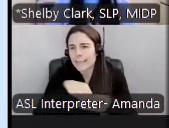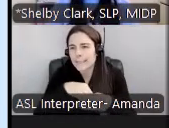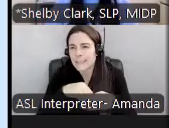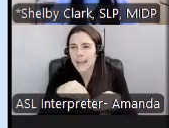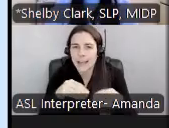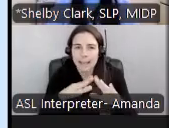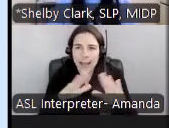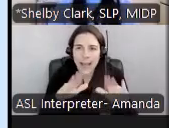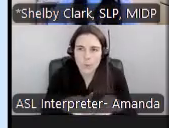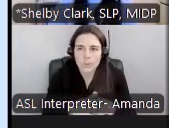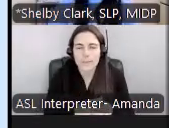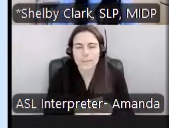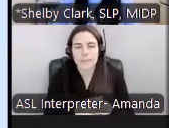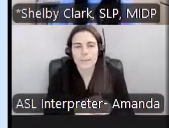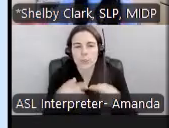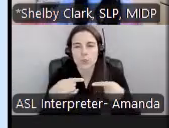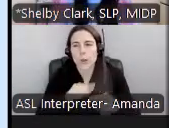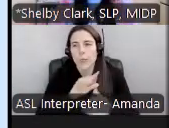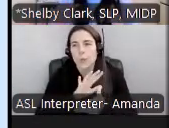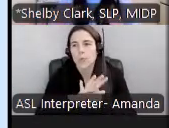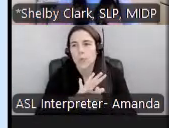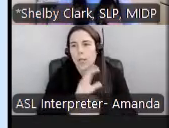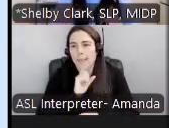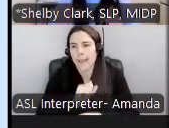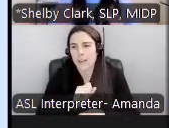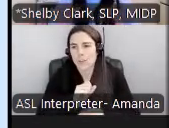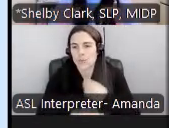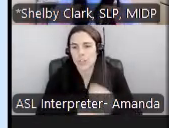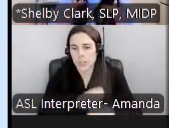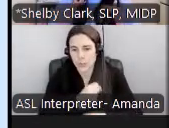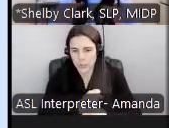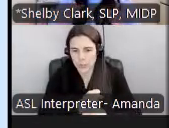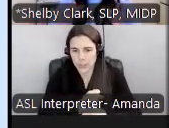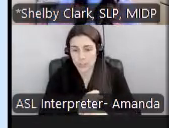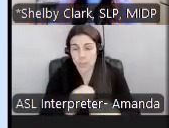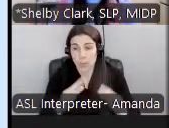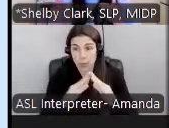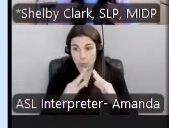school age years. But once the roof is on, that is once